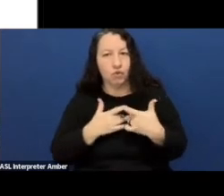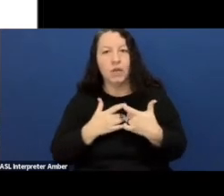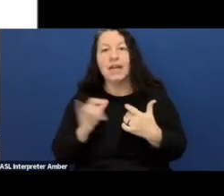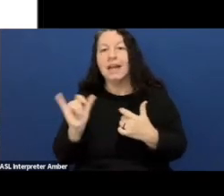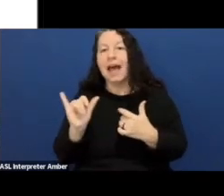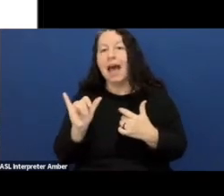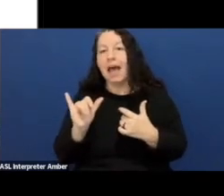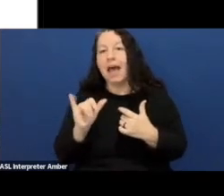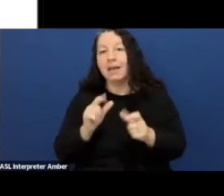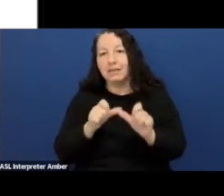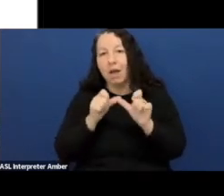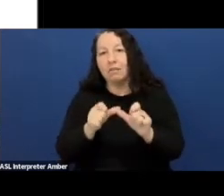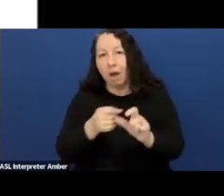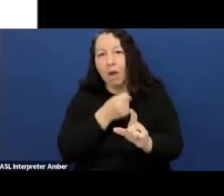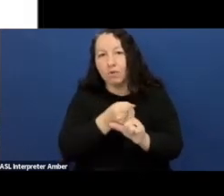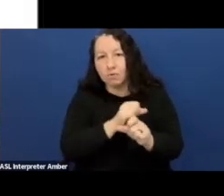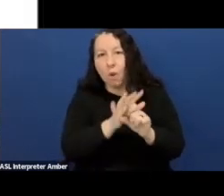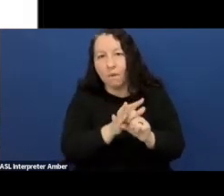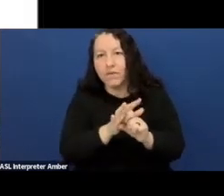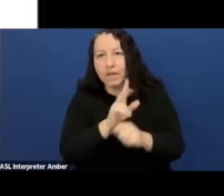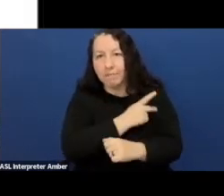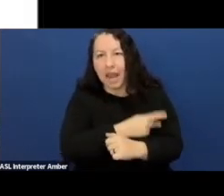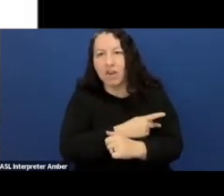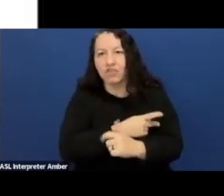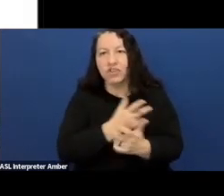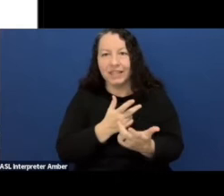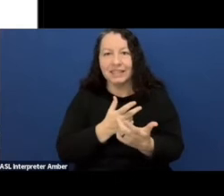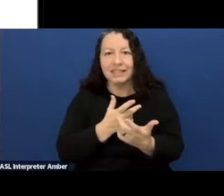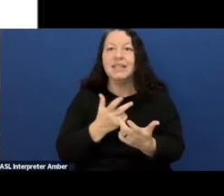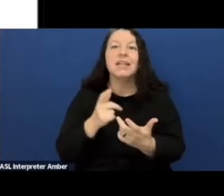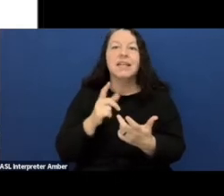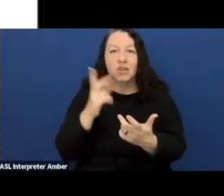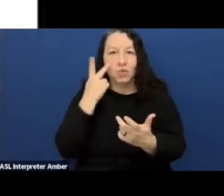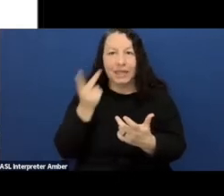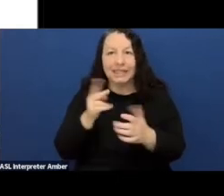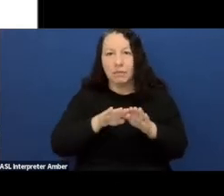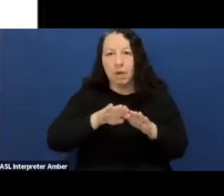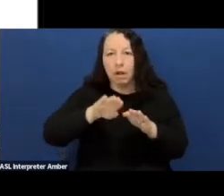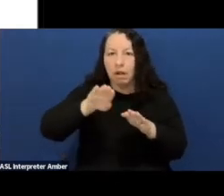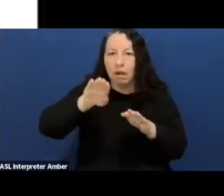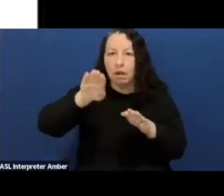cluster are what we are most concerned about as Long COVID patients, this one looks like